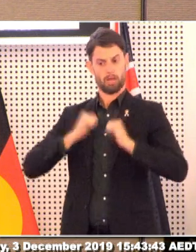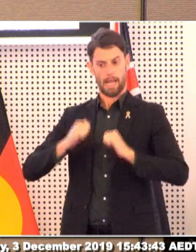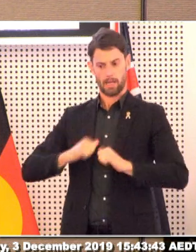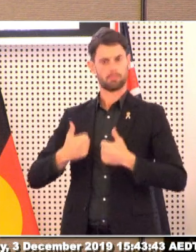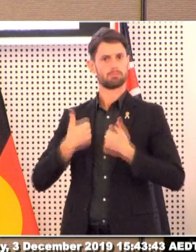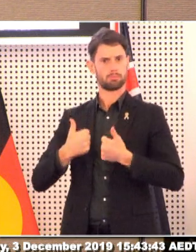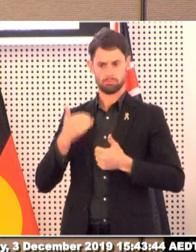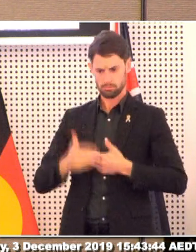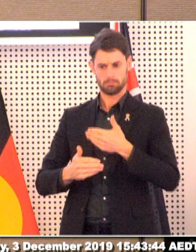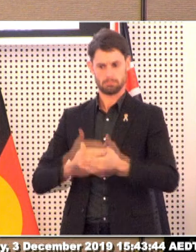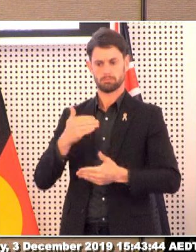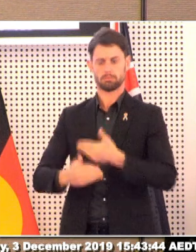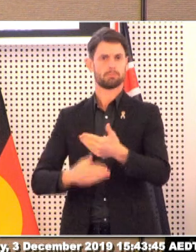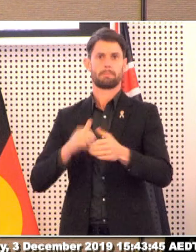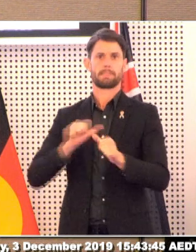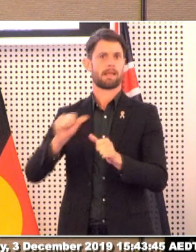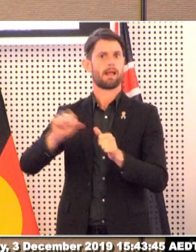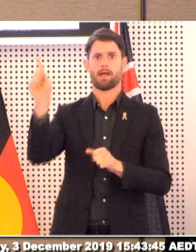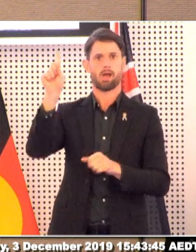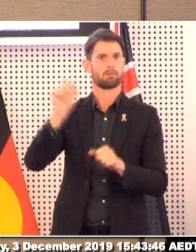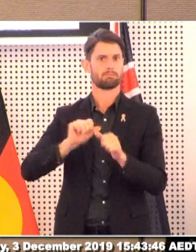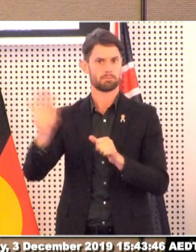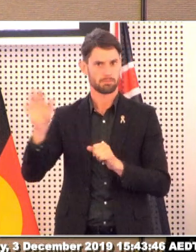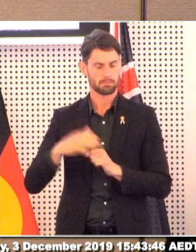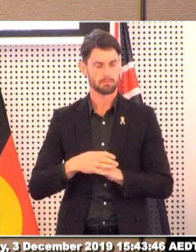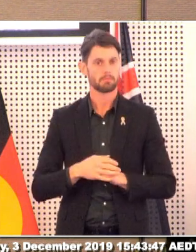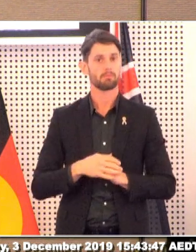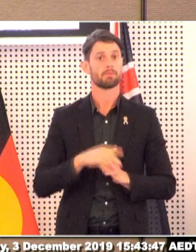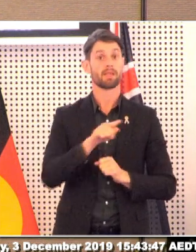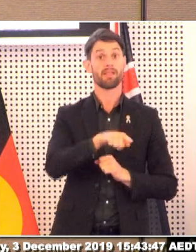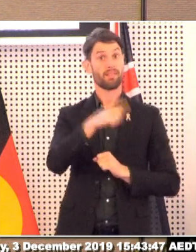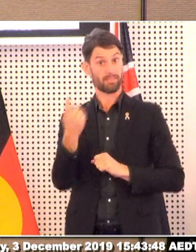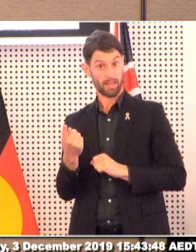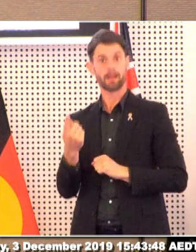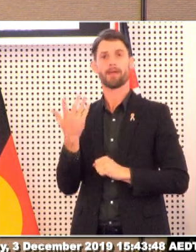visitor now. And then you do your stream specifics as in your disability training,